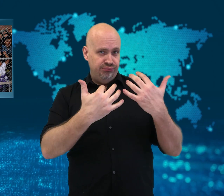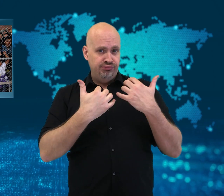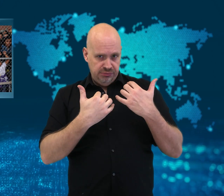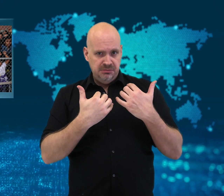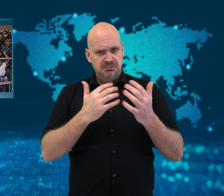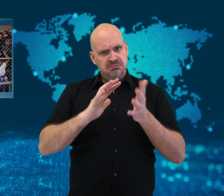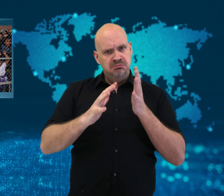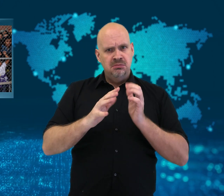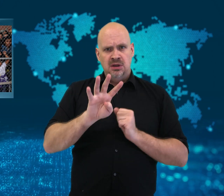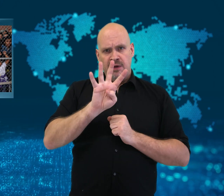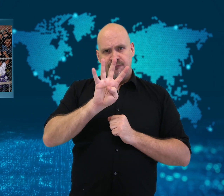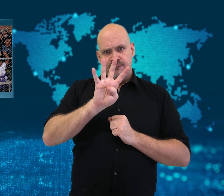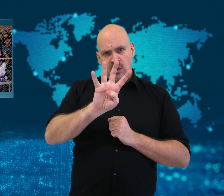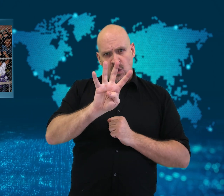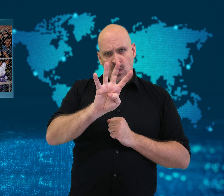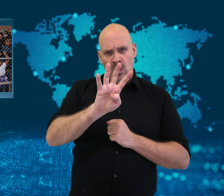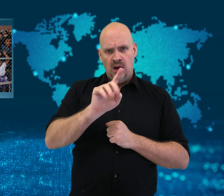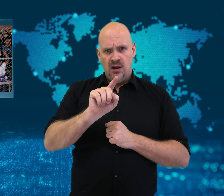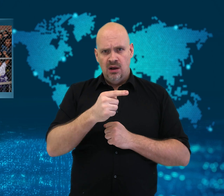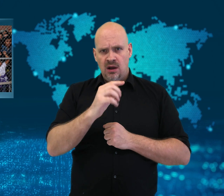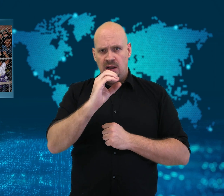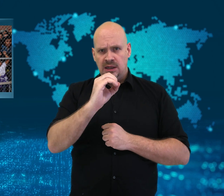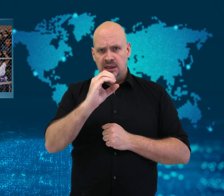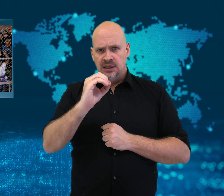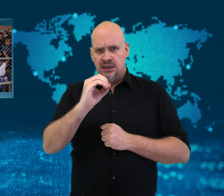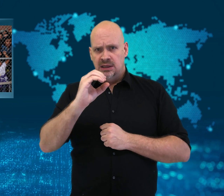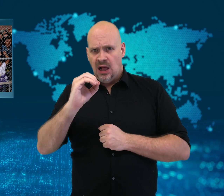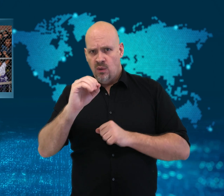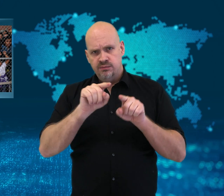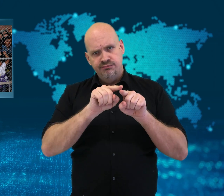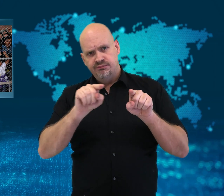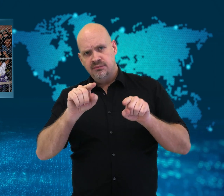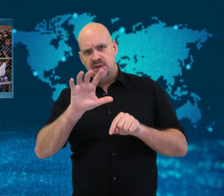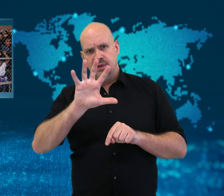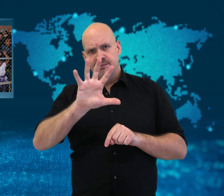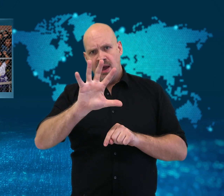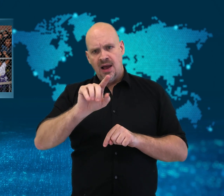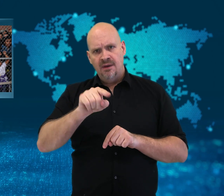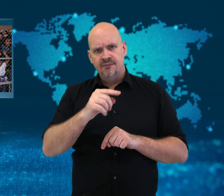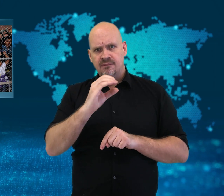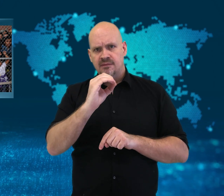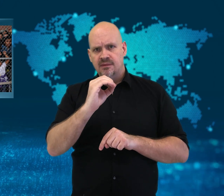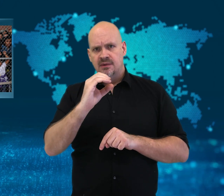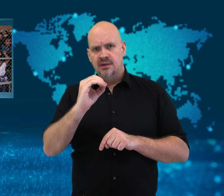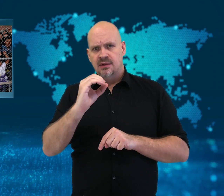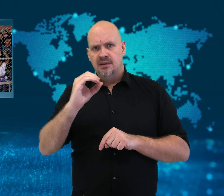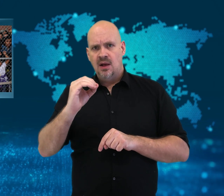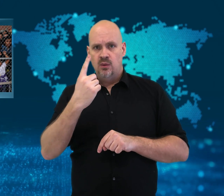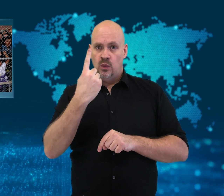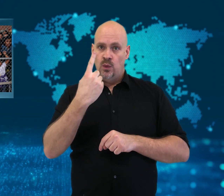past four weeks, making it the largest surge in 20 years.